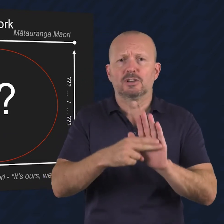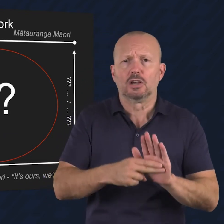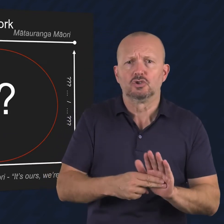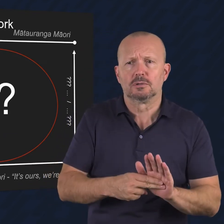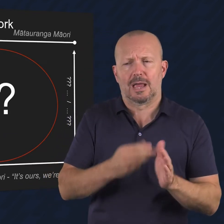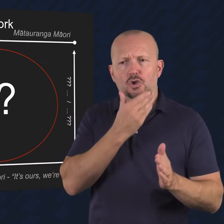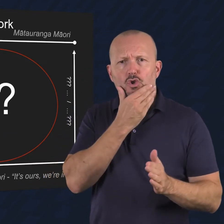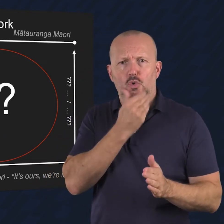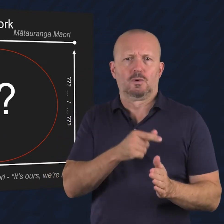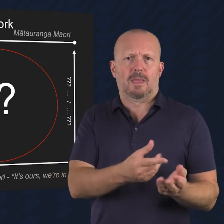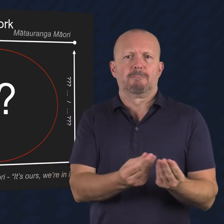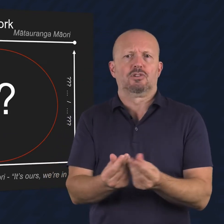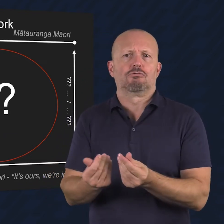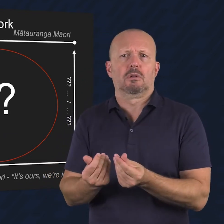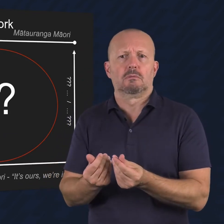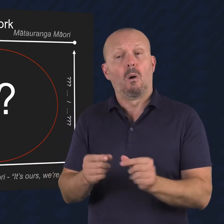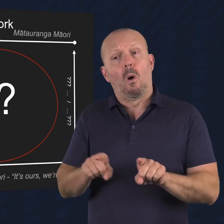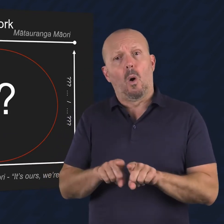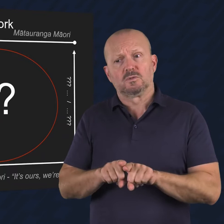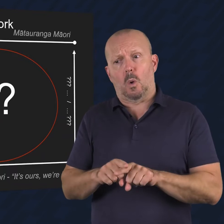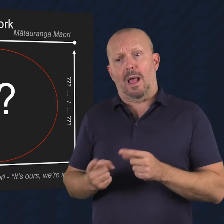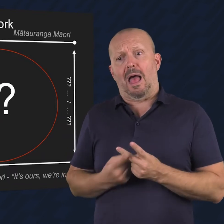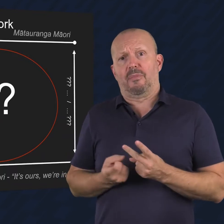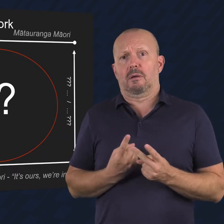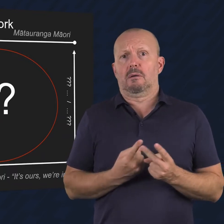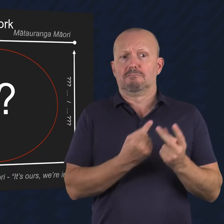as well as general material where Māori are clearly stakeholders.